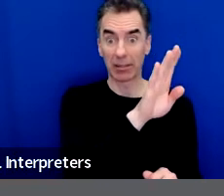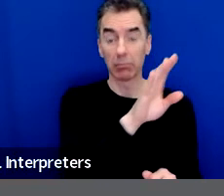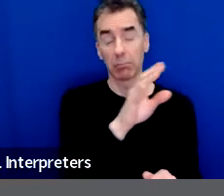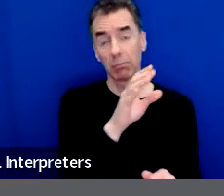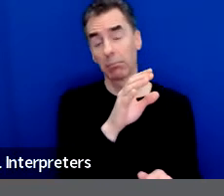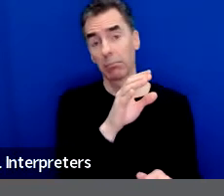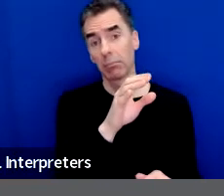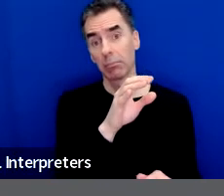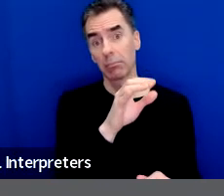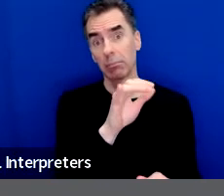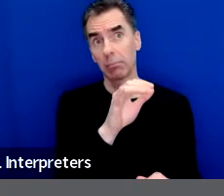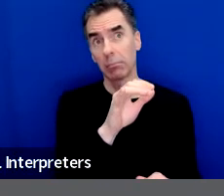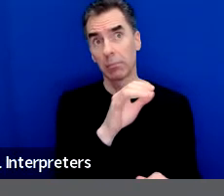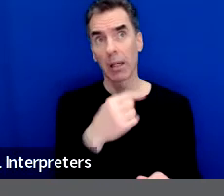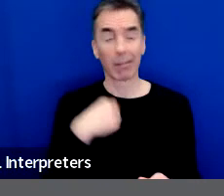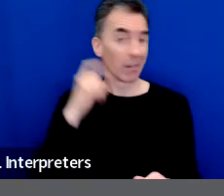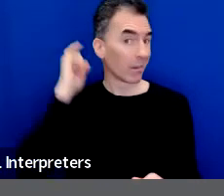It's always safer to link than to upload.